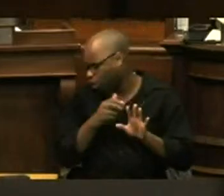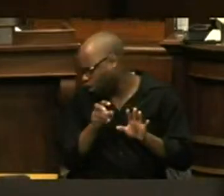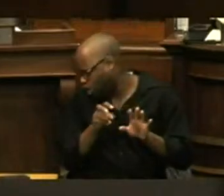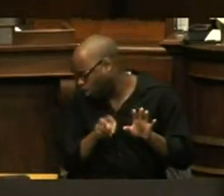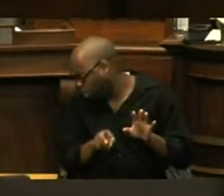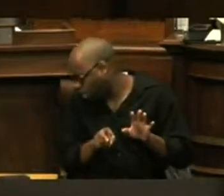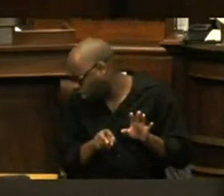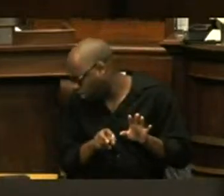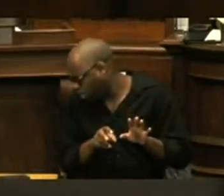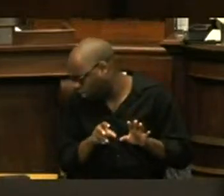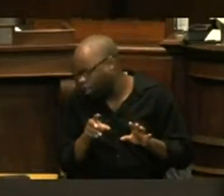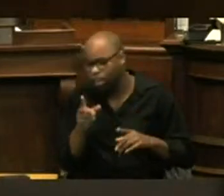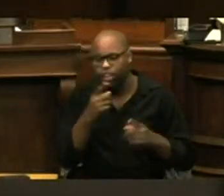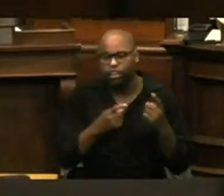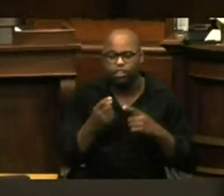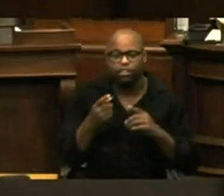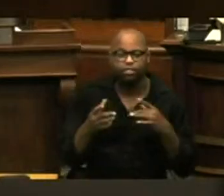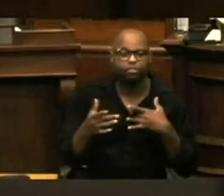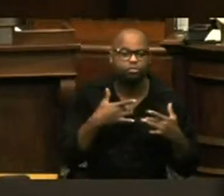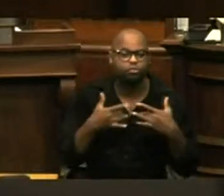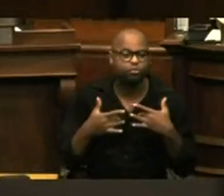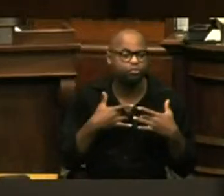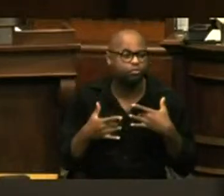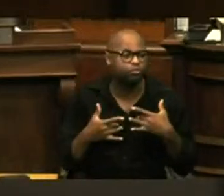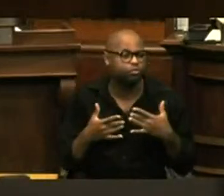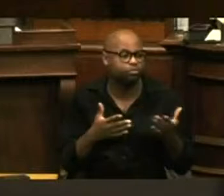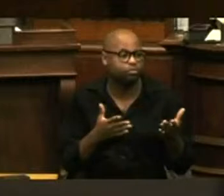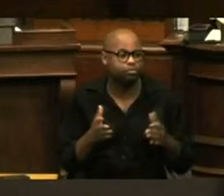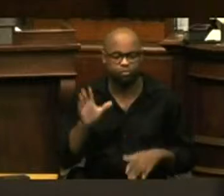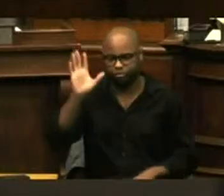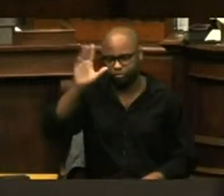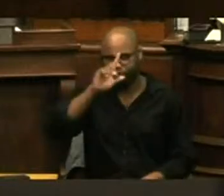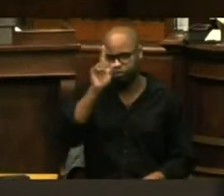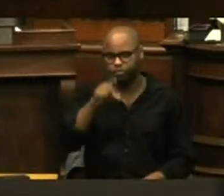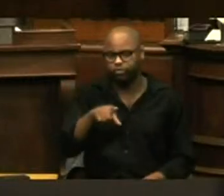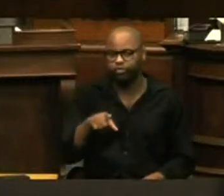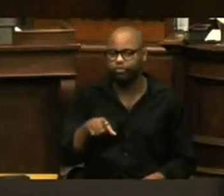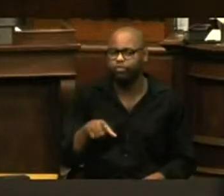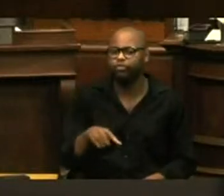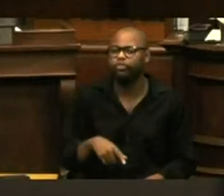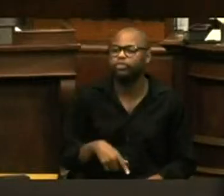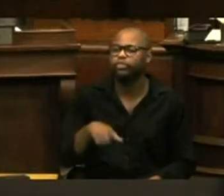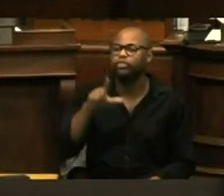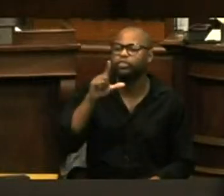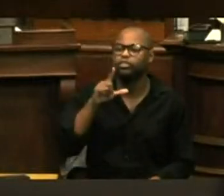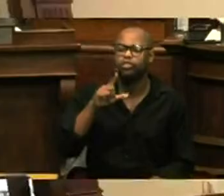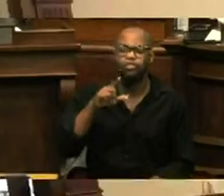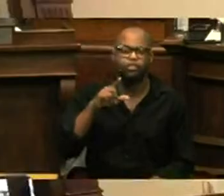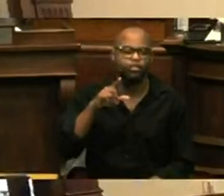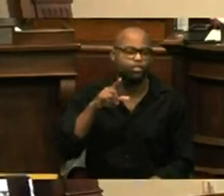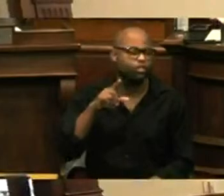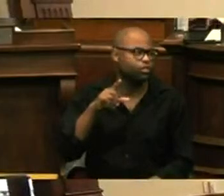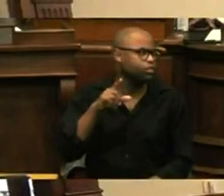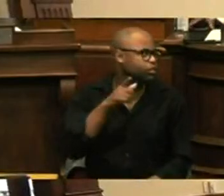believe that's 404 that we're going to have an amendment. I apologize. Yeah, that's so any